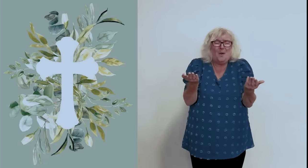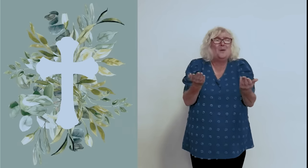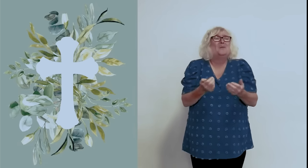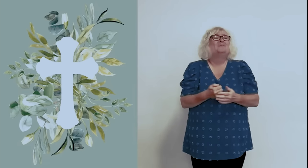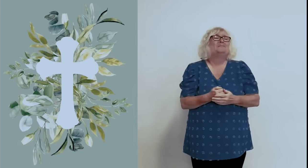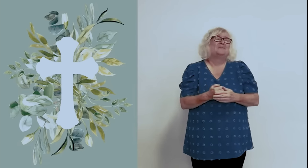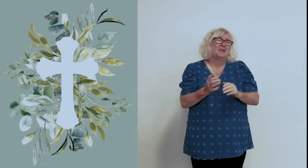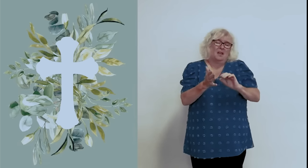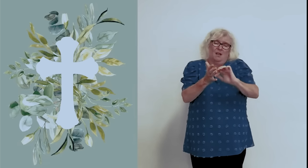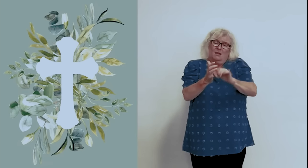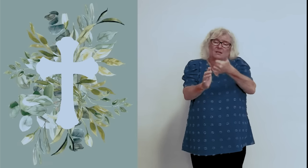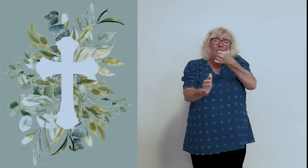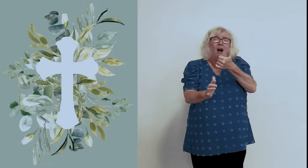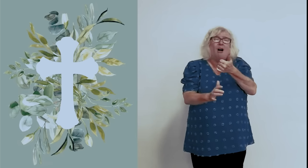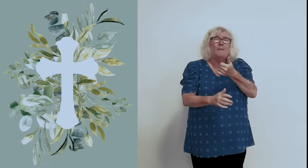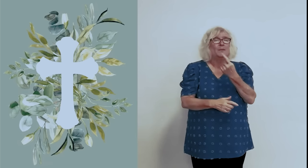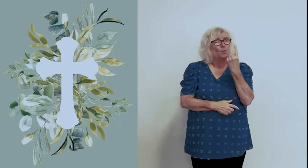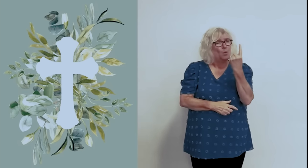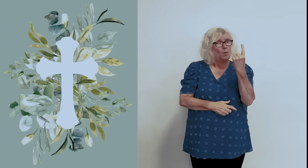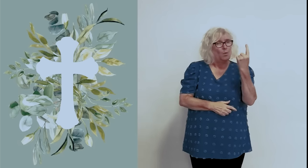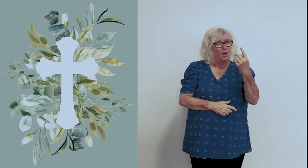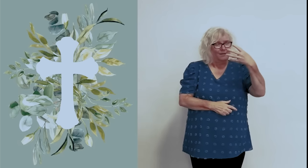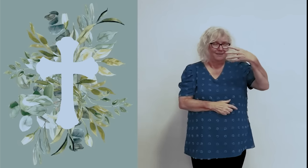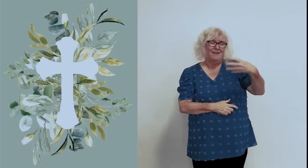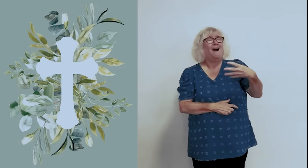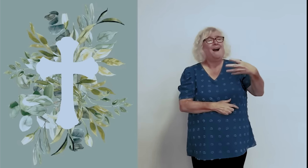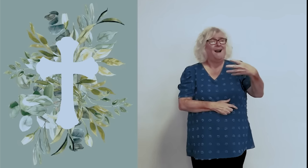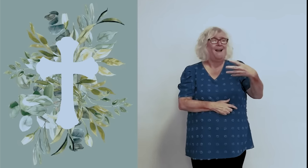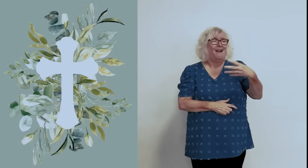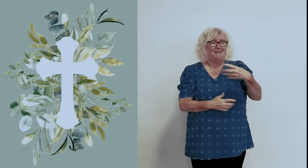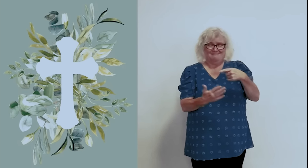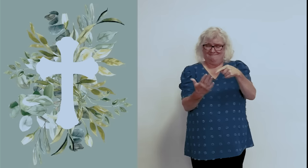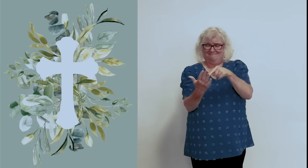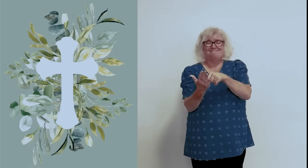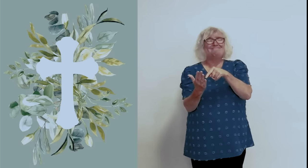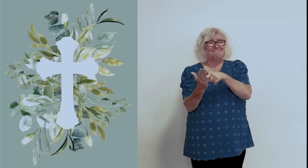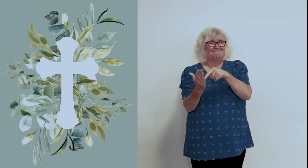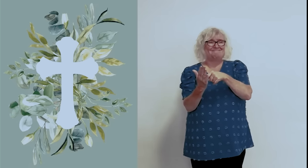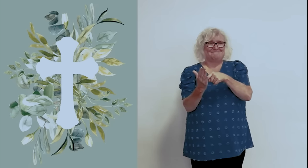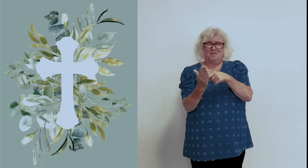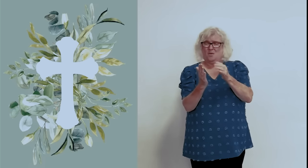We pray for those who live in uncertainty and fear of the future.